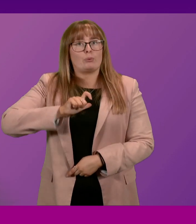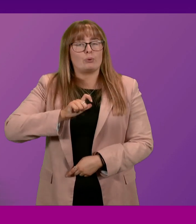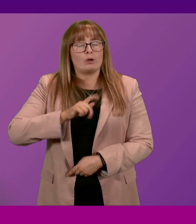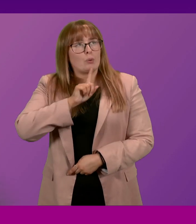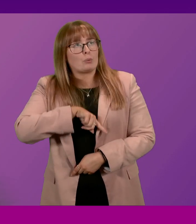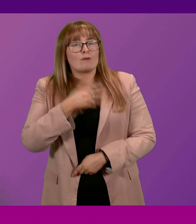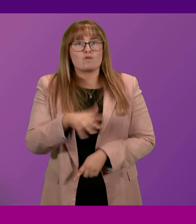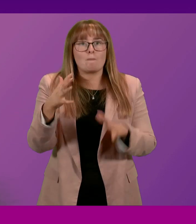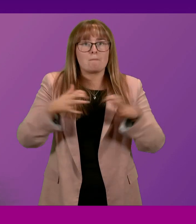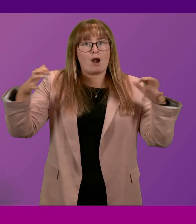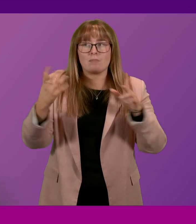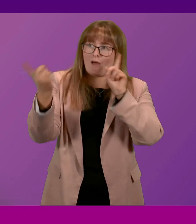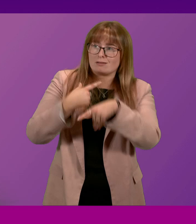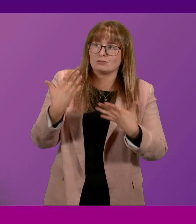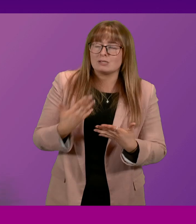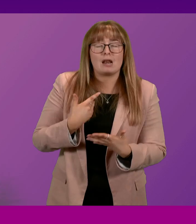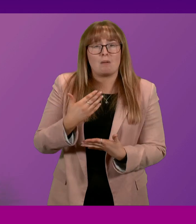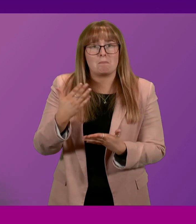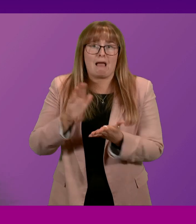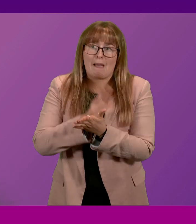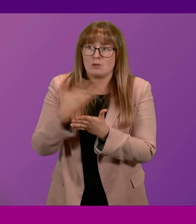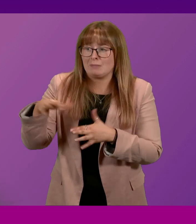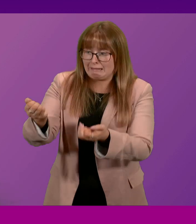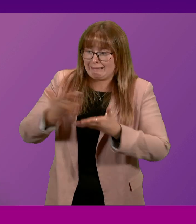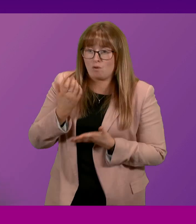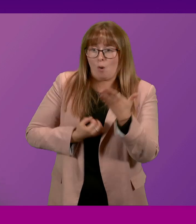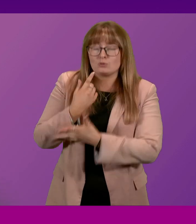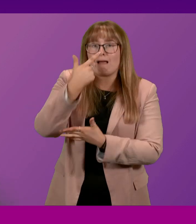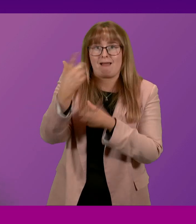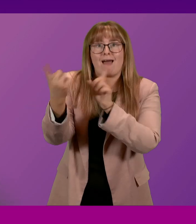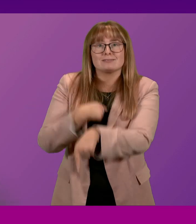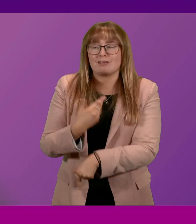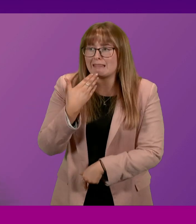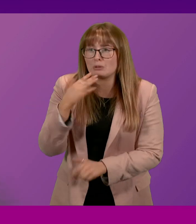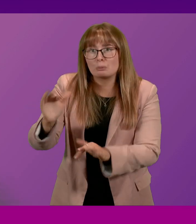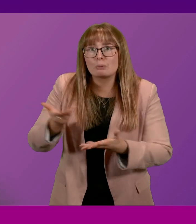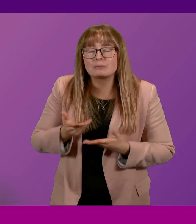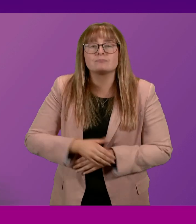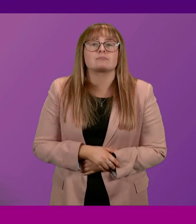and I am grateful to Mr Golden for providing me with the opportunity to say exactly that.